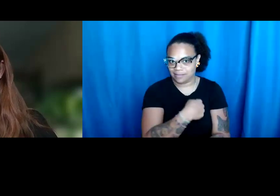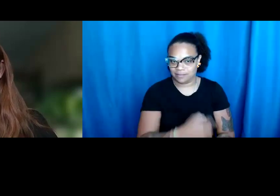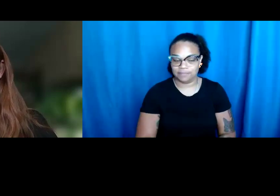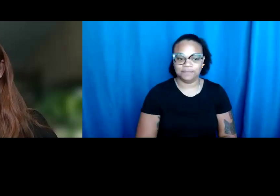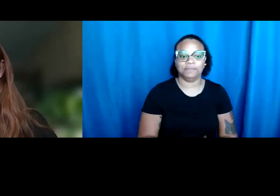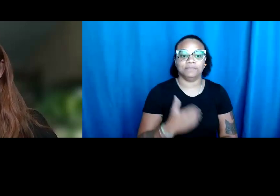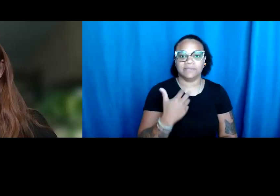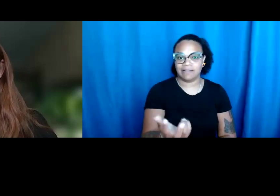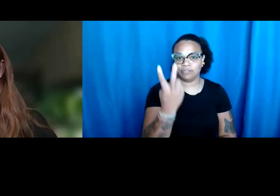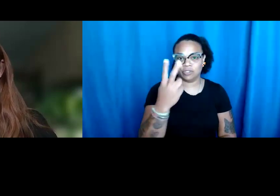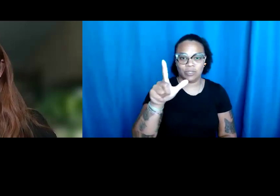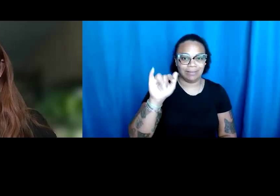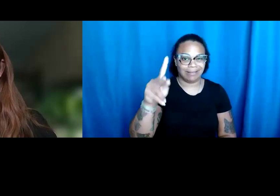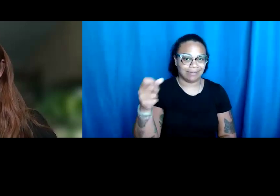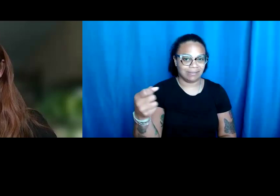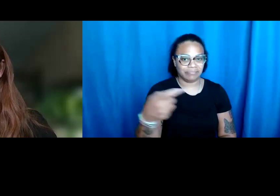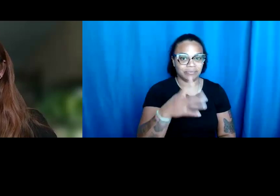We will share this deck out to everyone.